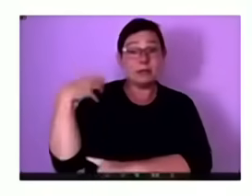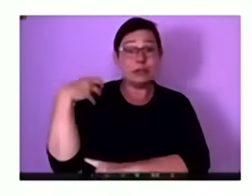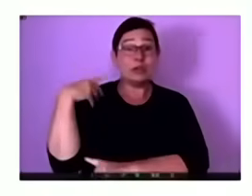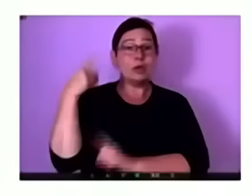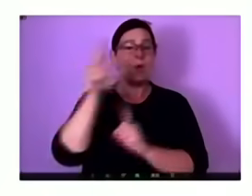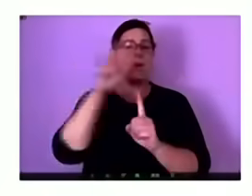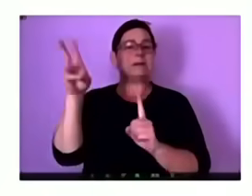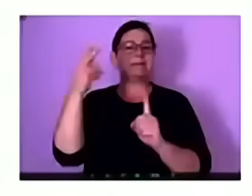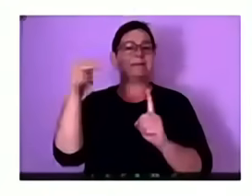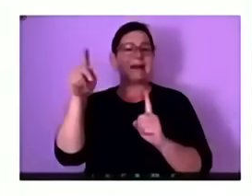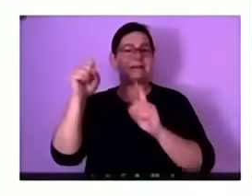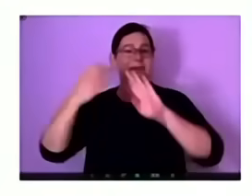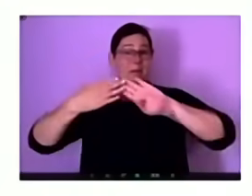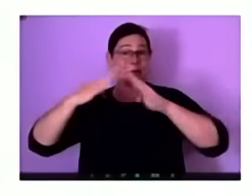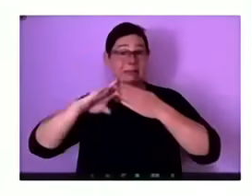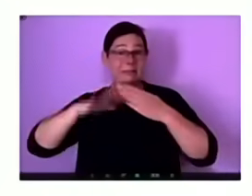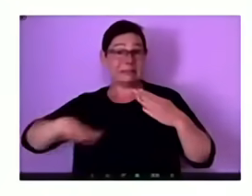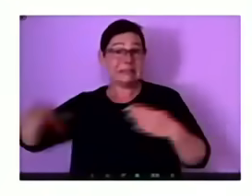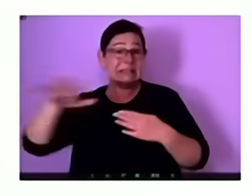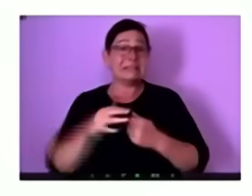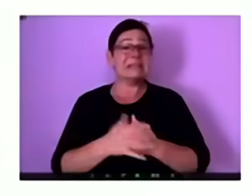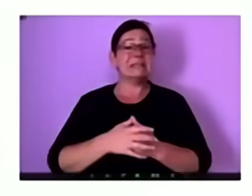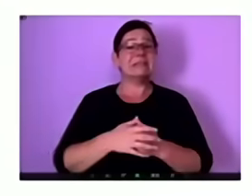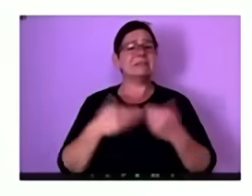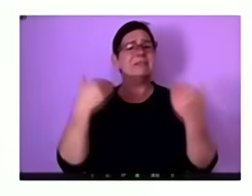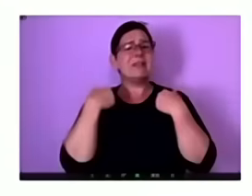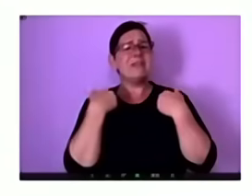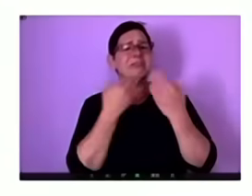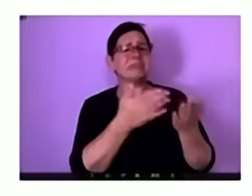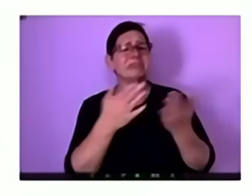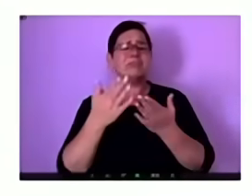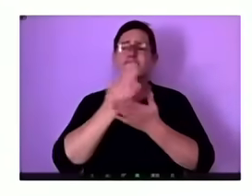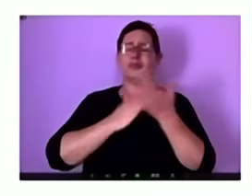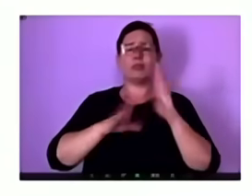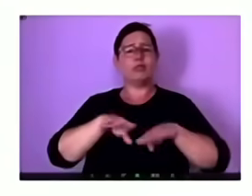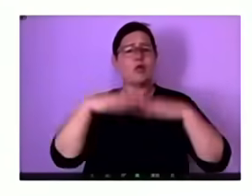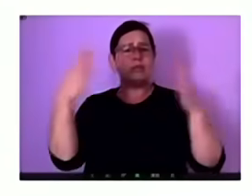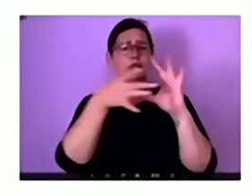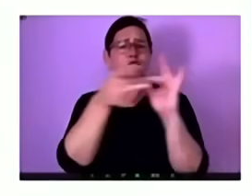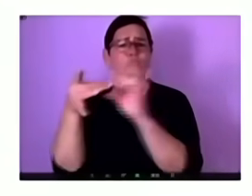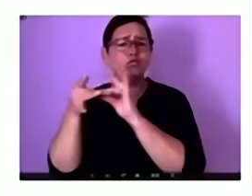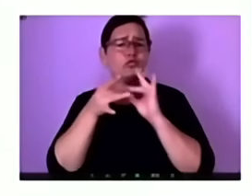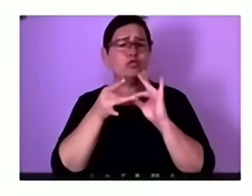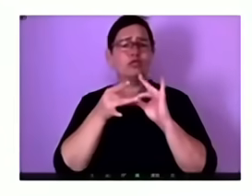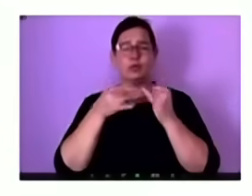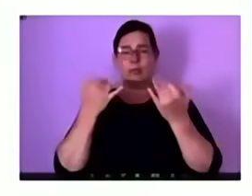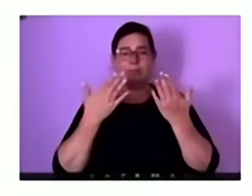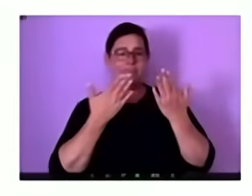PREMIER TIM HOUSTON. THANKS SO MUCH. GOOD AFTERNOON, EVERYONE.